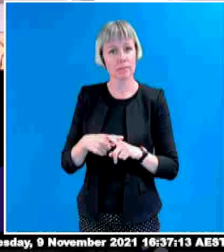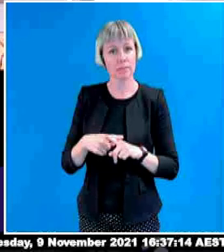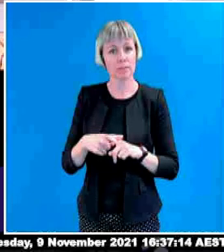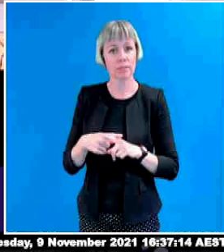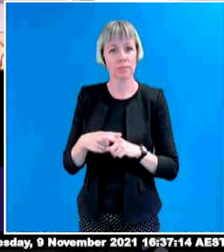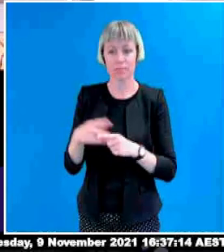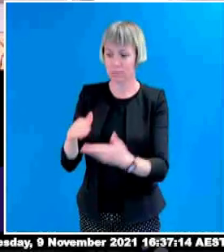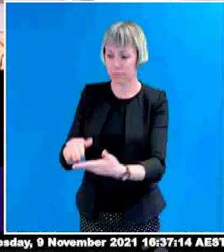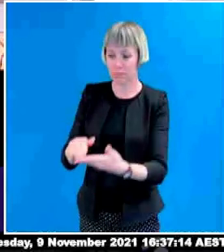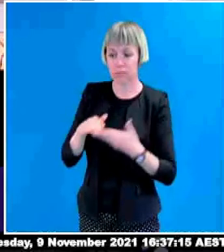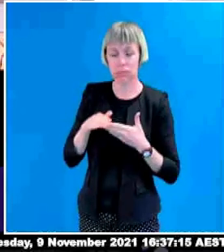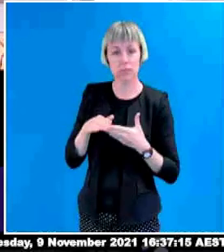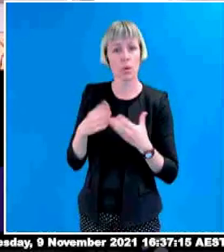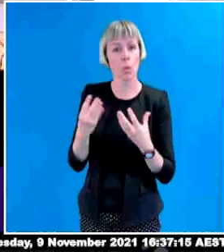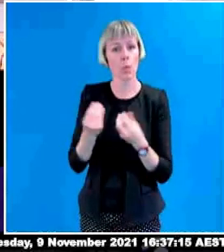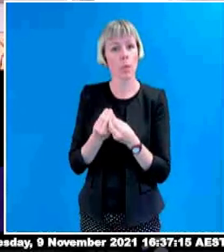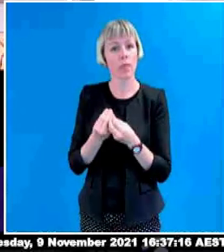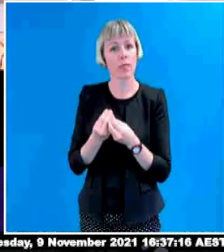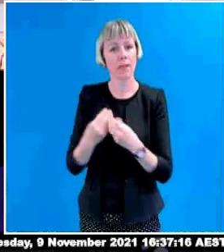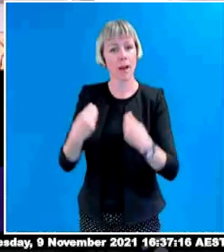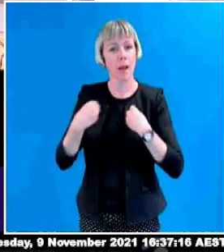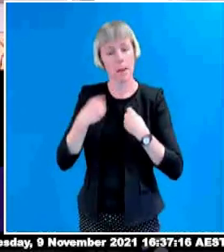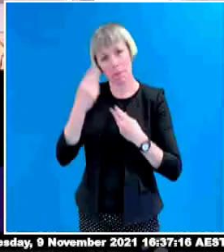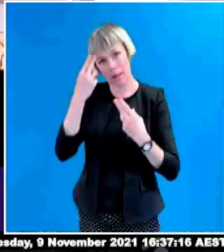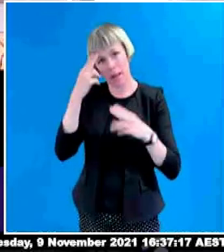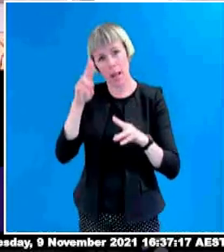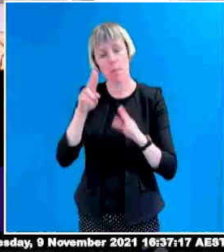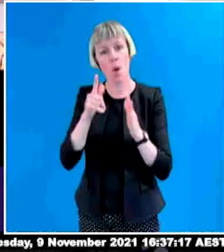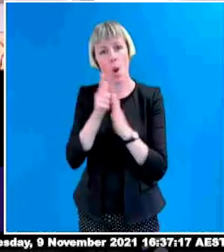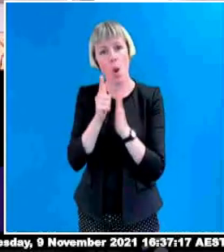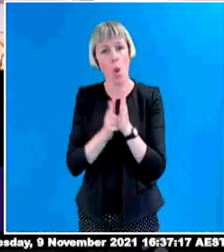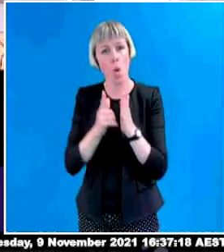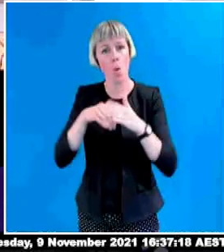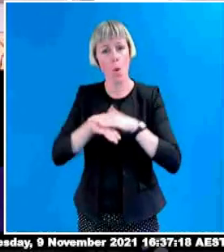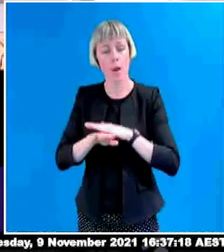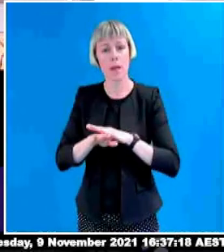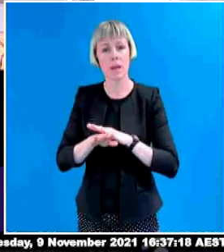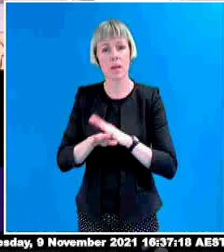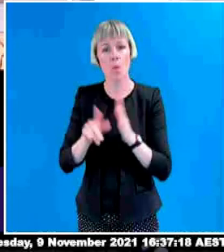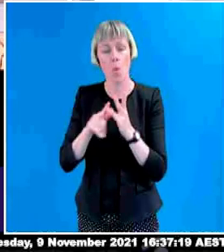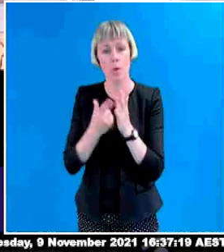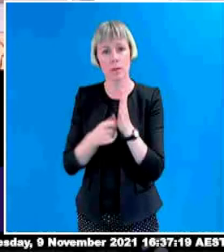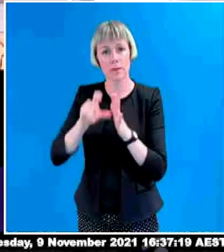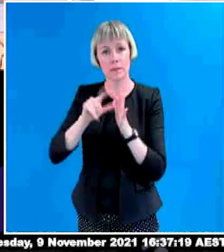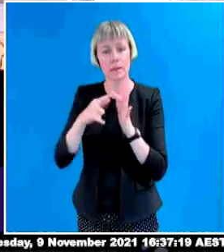assistance provided by Law In Order, and of course the Auslan translators who